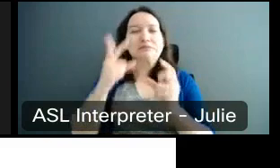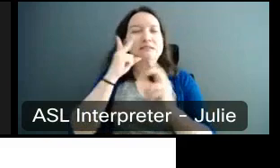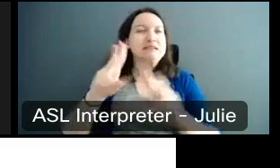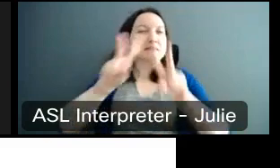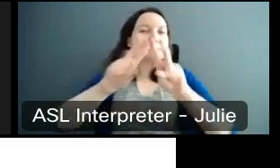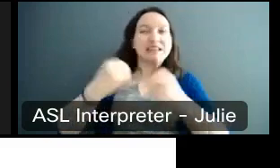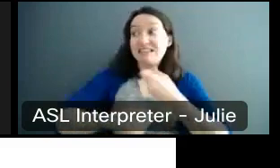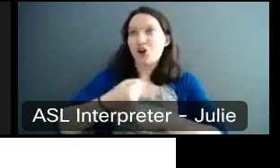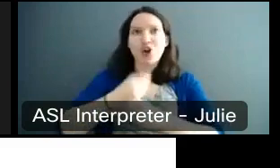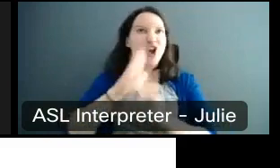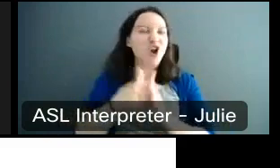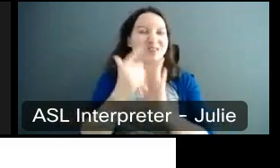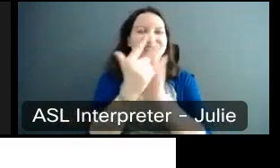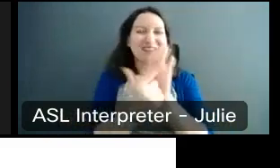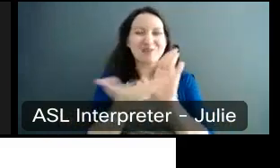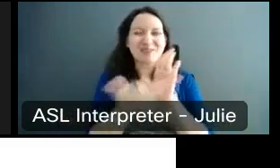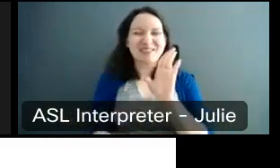He got ramifications, but how to.